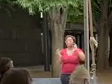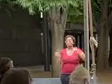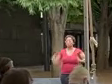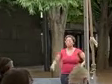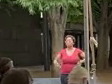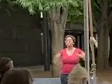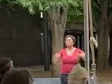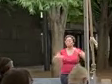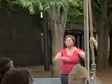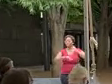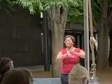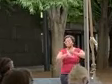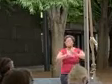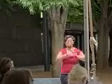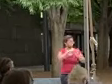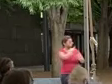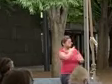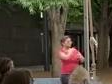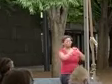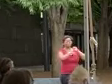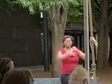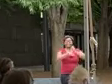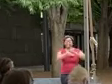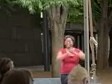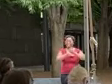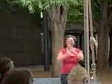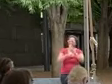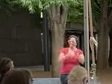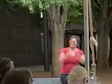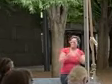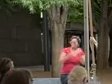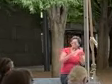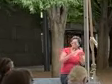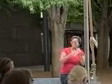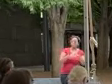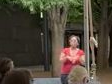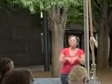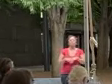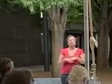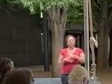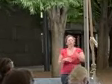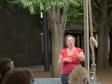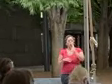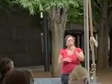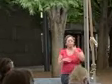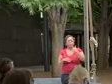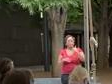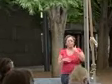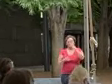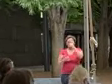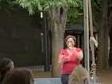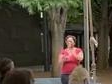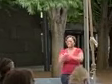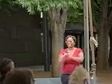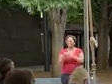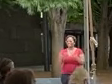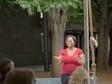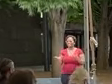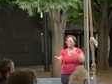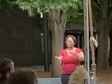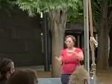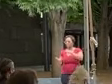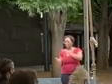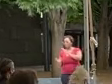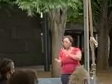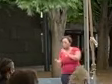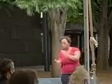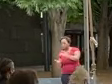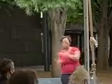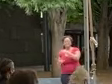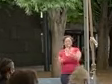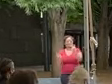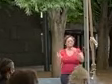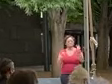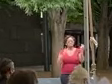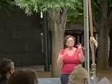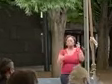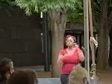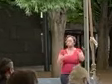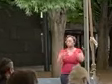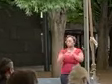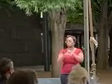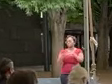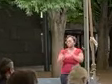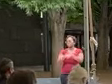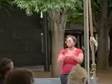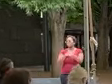of the wheelchair statute addition to the Memorial. Motivated by the belief that our parks and memorials should be accessible regardless of disability,